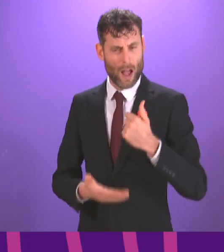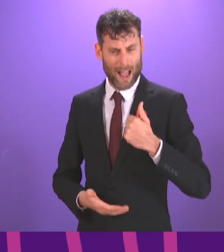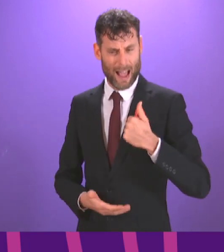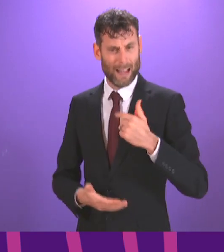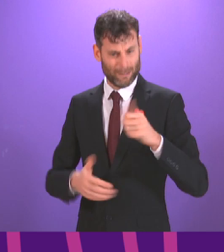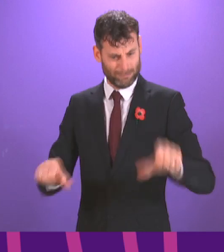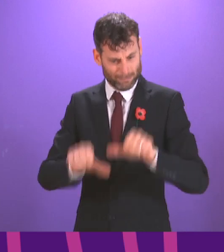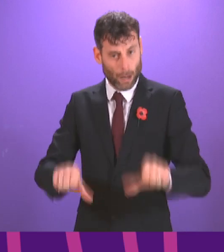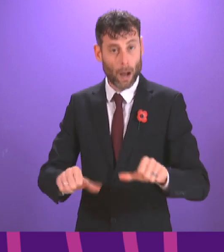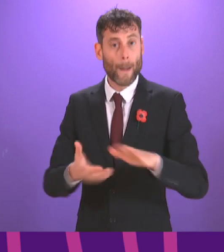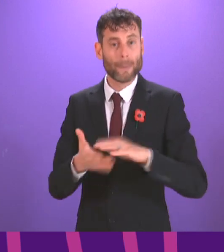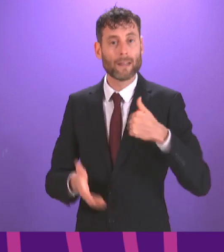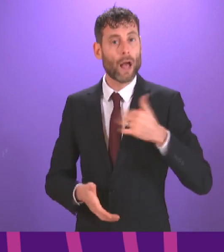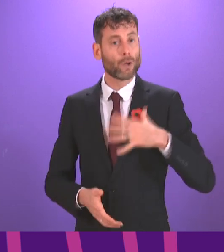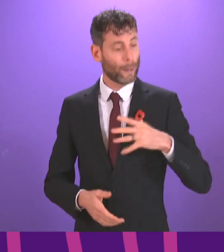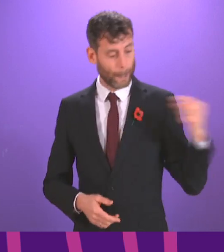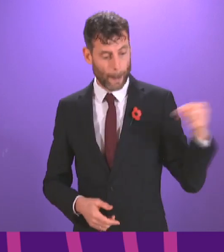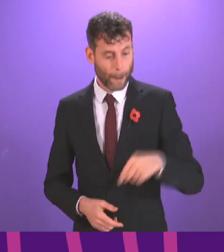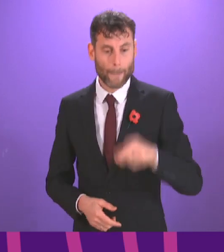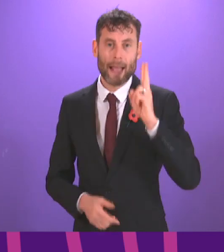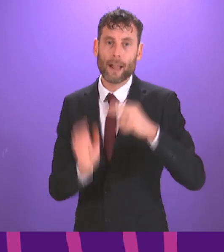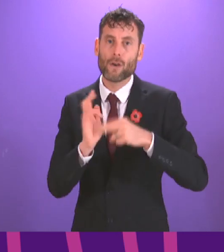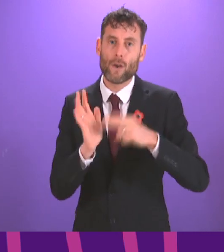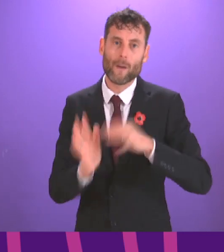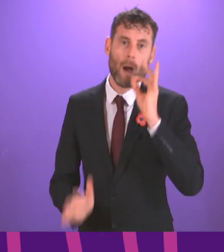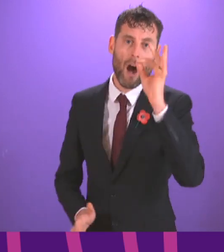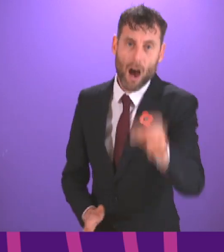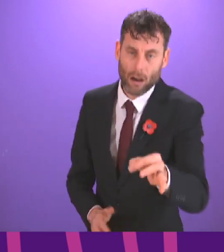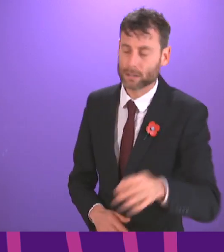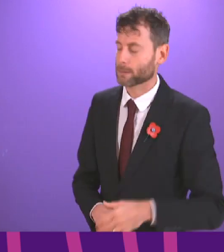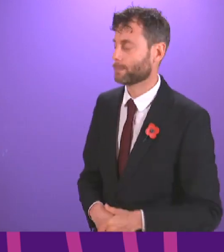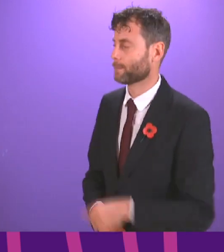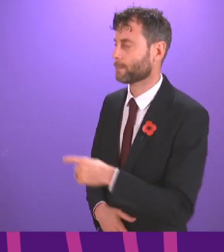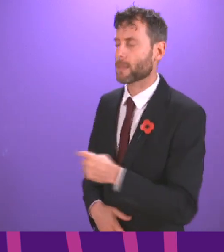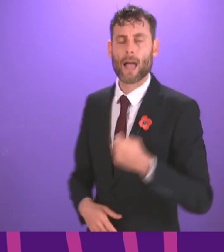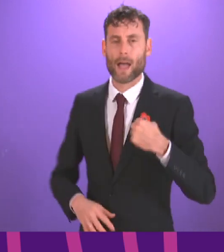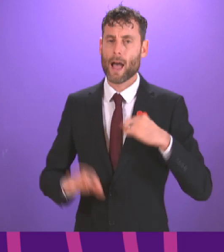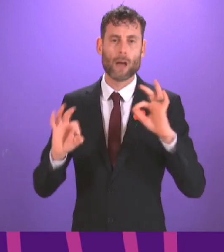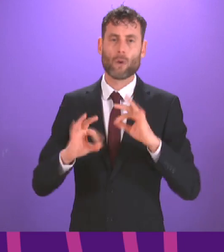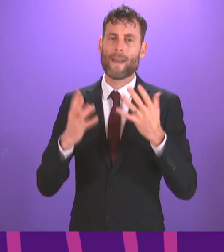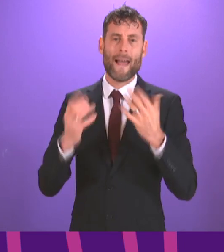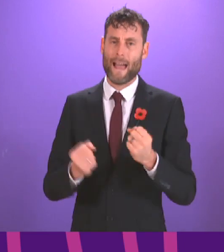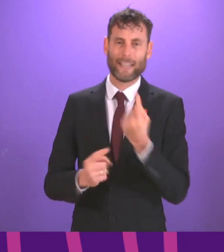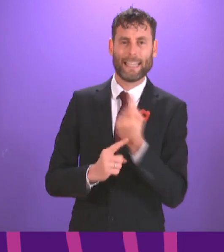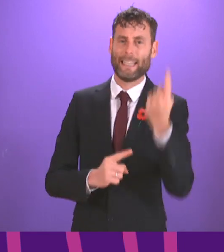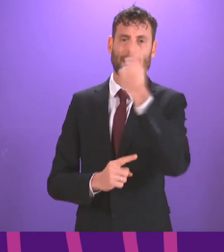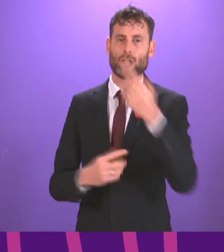The First Minister: I do not have the information for all health boards in front of me—and if I did, Presiding Officer, it would probably take too long for